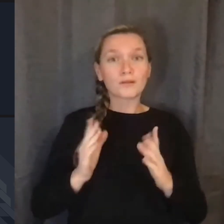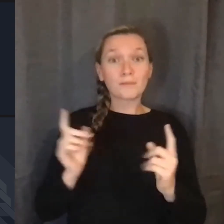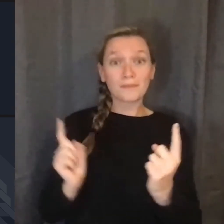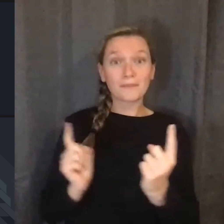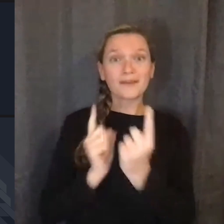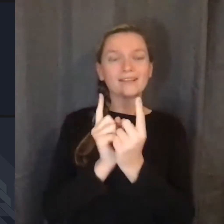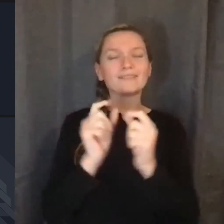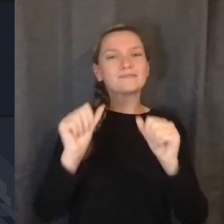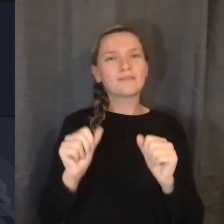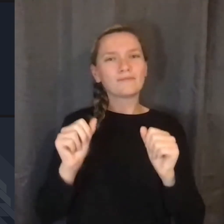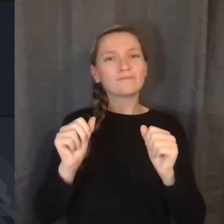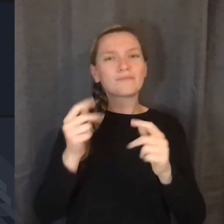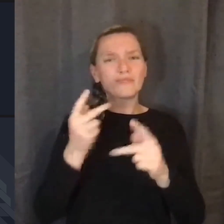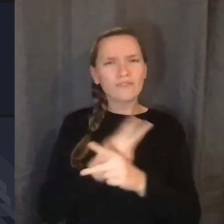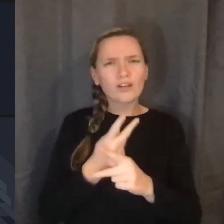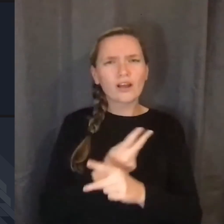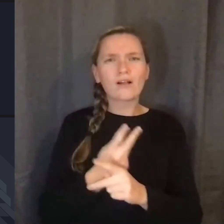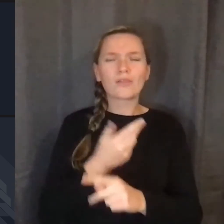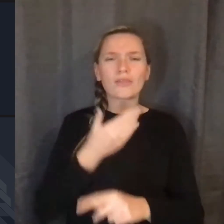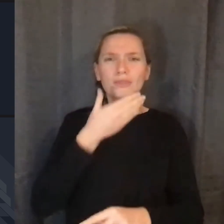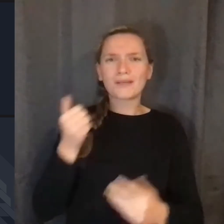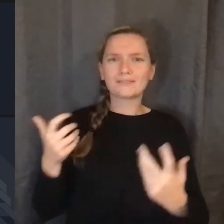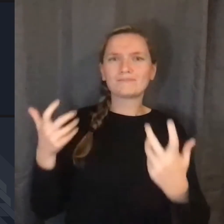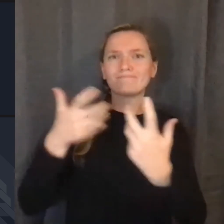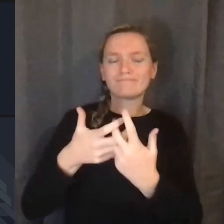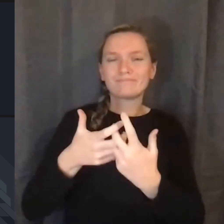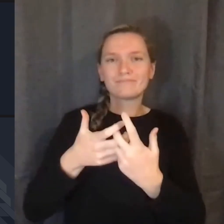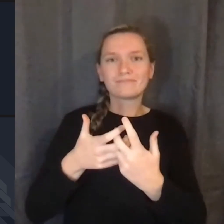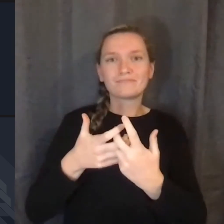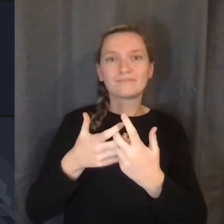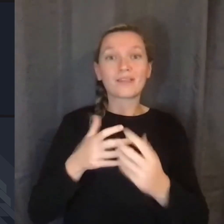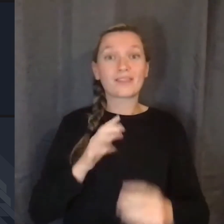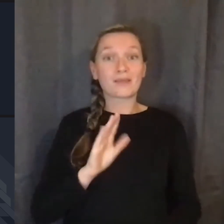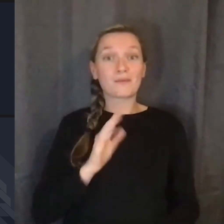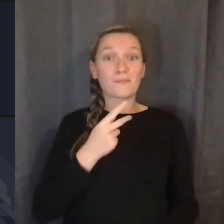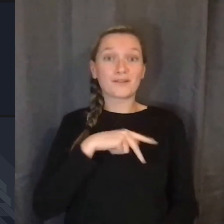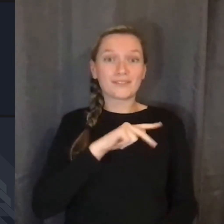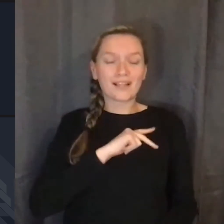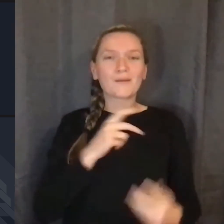when they go to future assignments. Once they arrive, they can take their personality tests